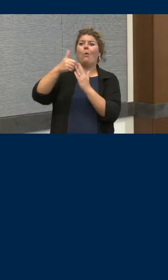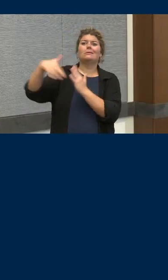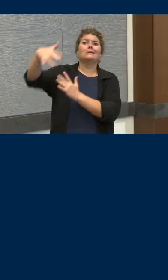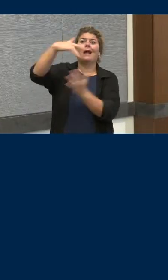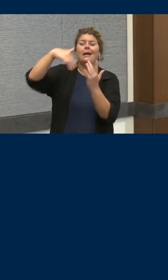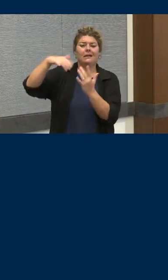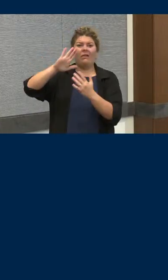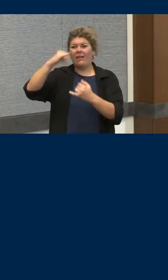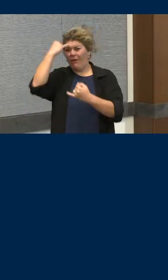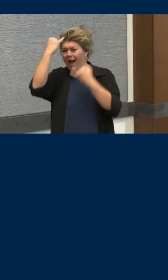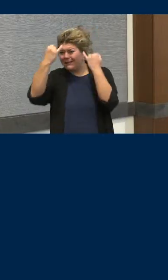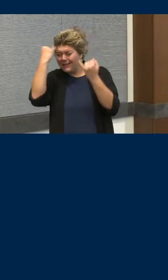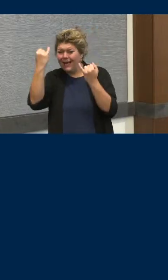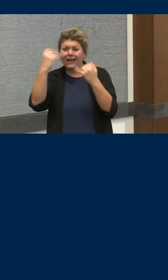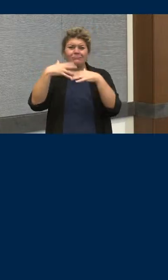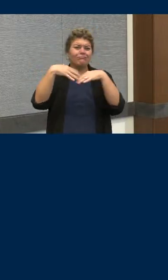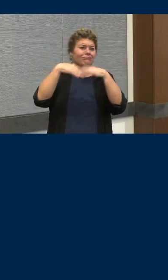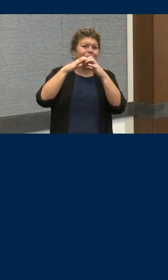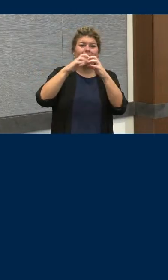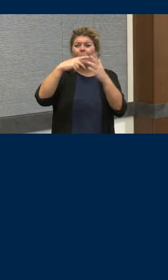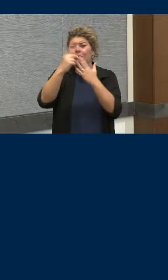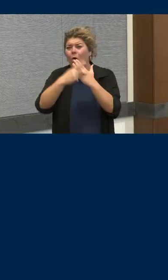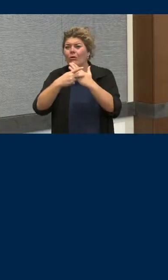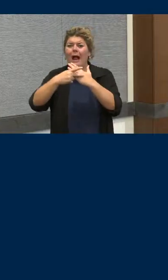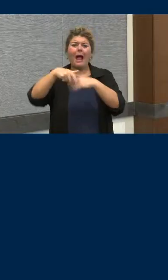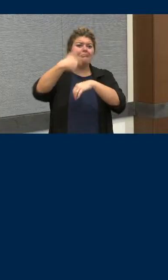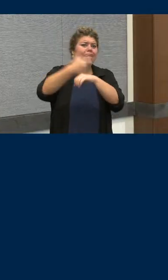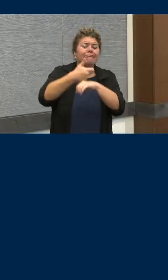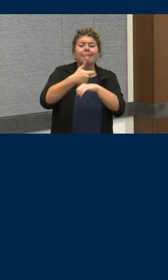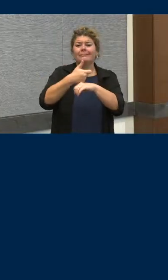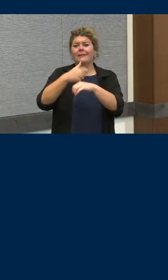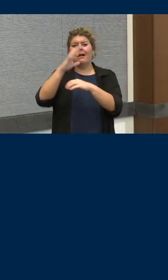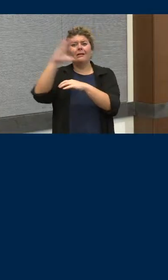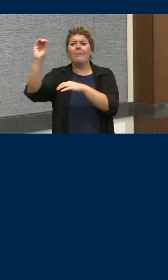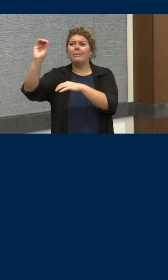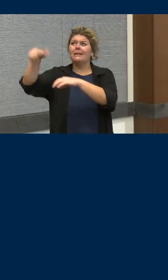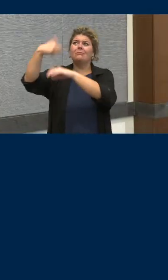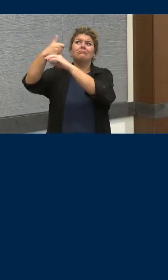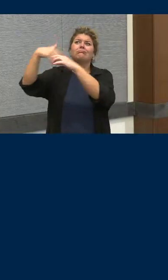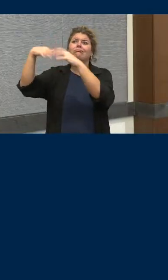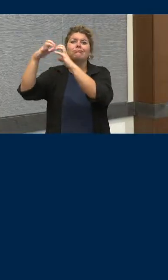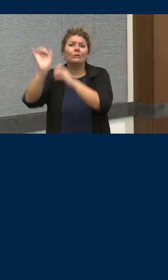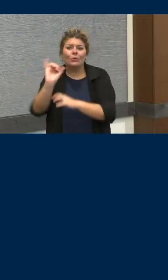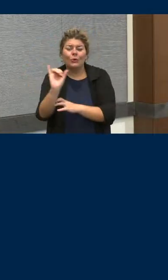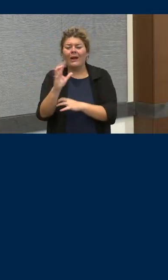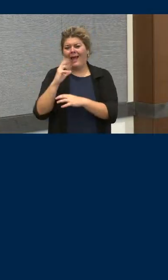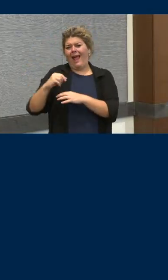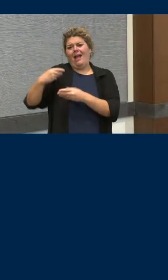launched ideas, built programs, Spun off companies and nurtured generations of scholars who will continue their